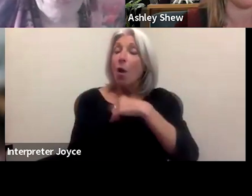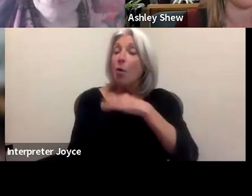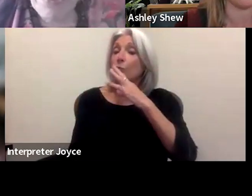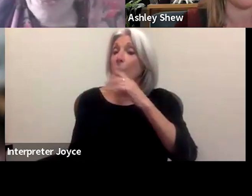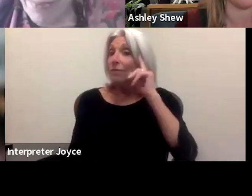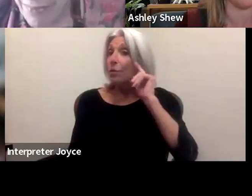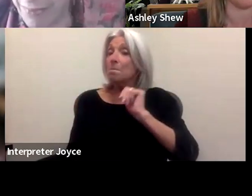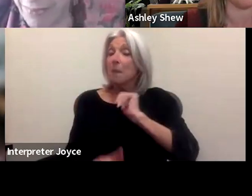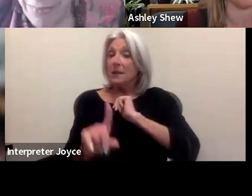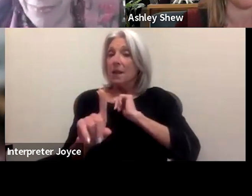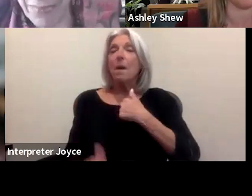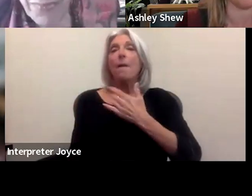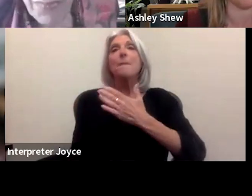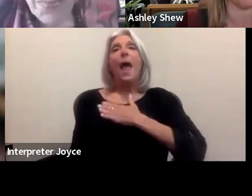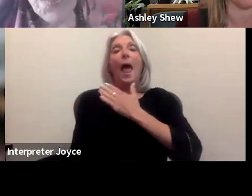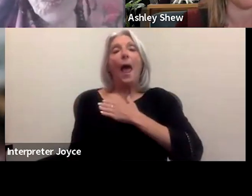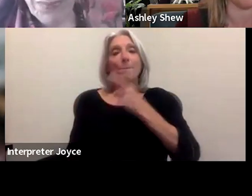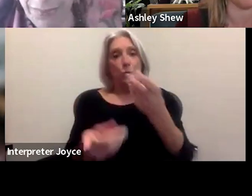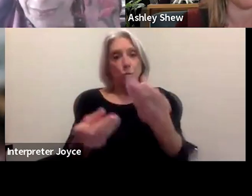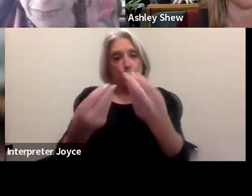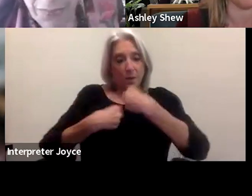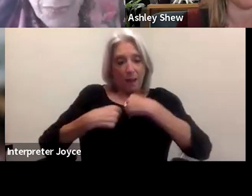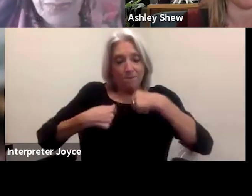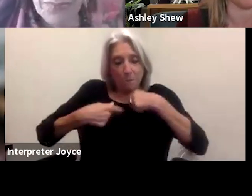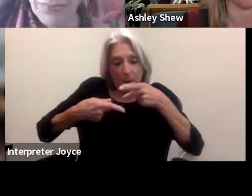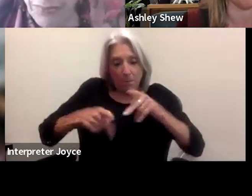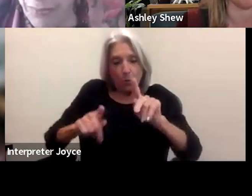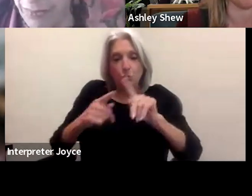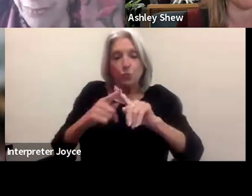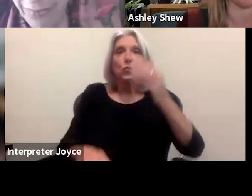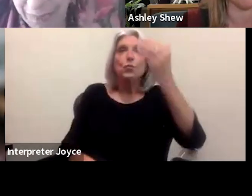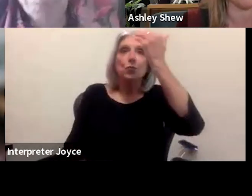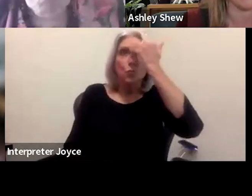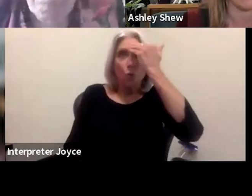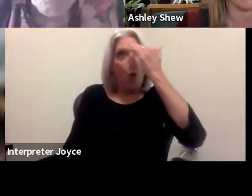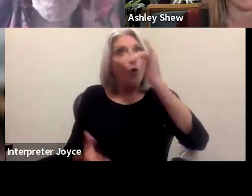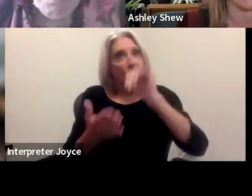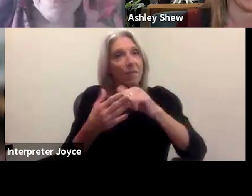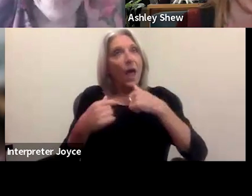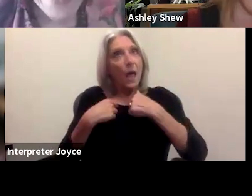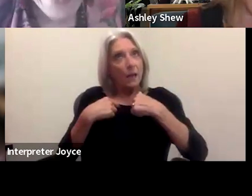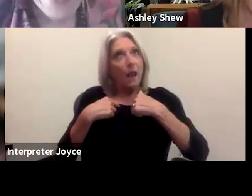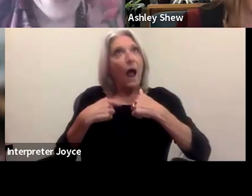glad that you gave me permission to acknowledge that feeling of overwhelm because I've got that.